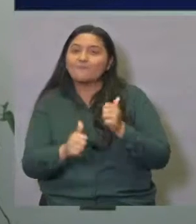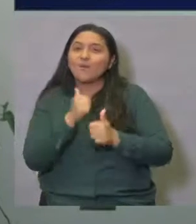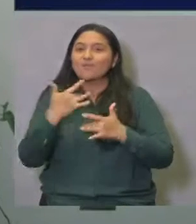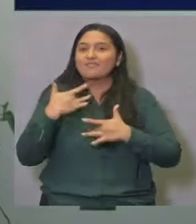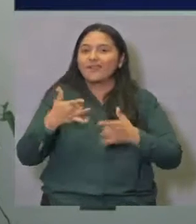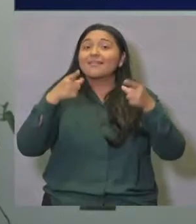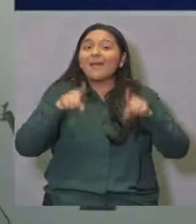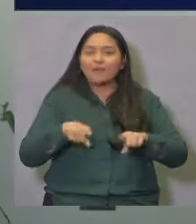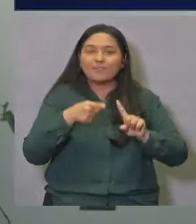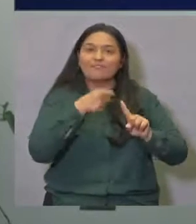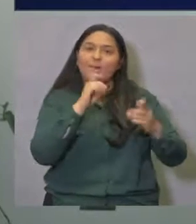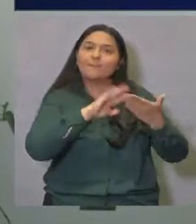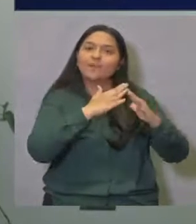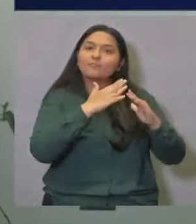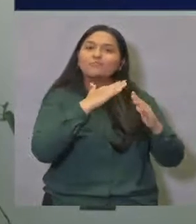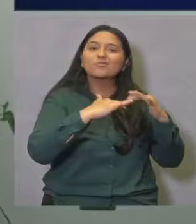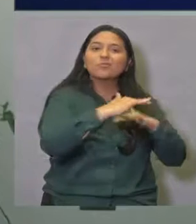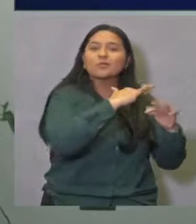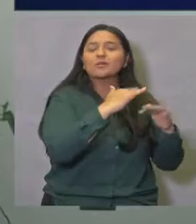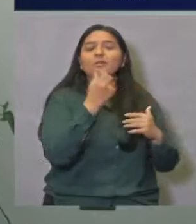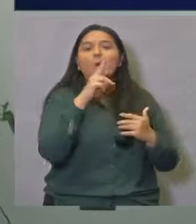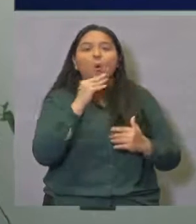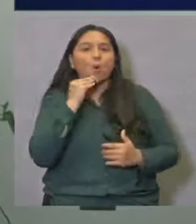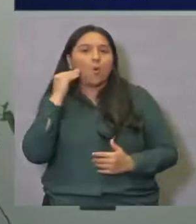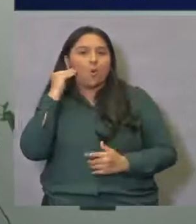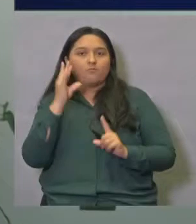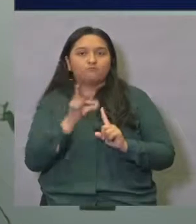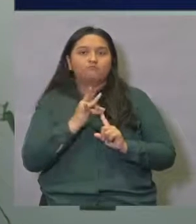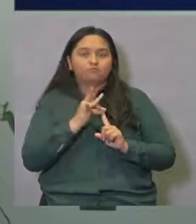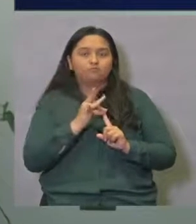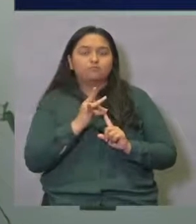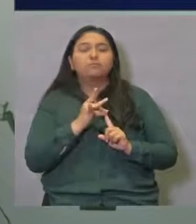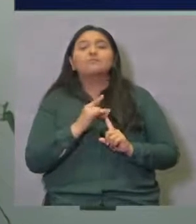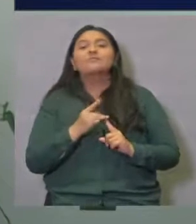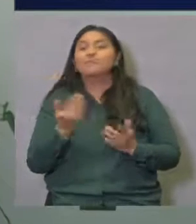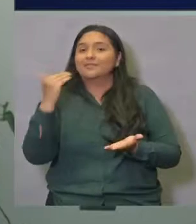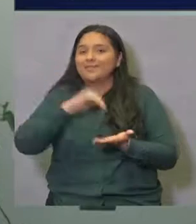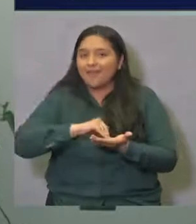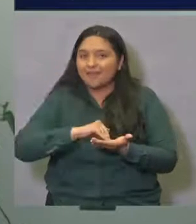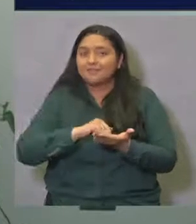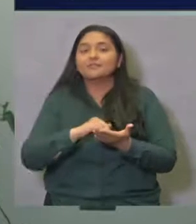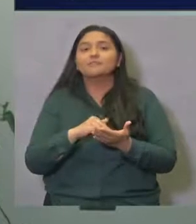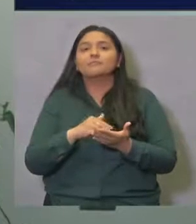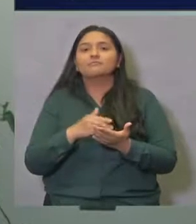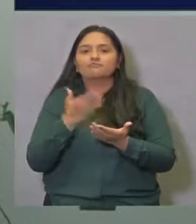A WORKSITE, BUT IN A COMMUNITY